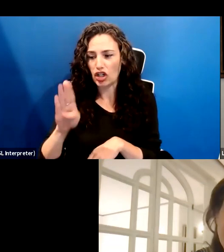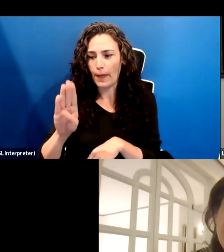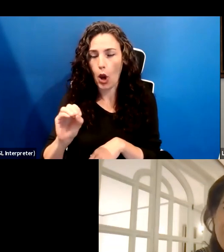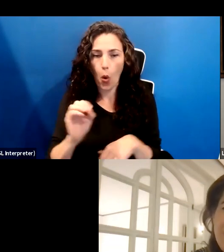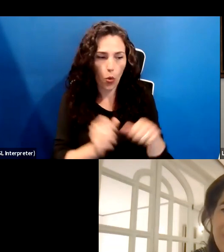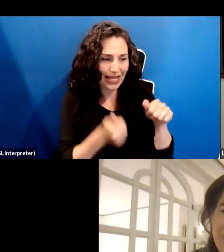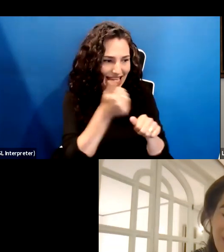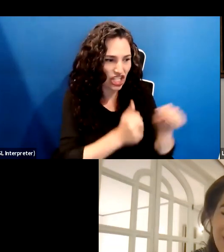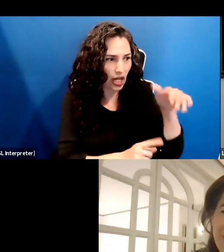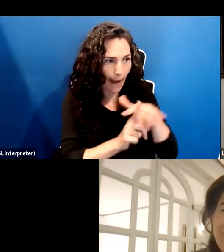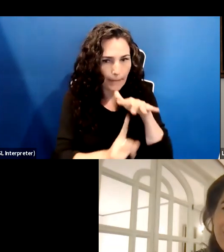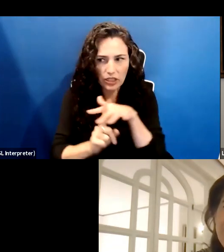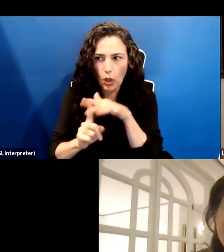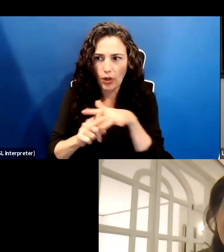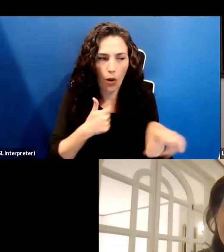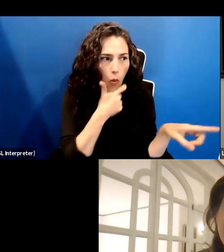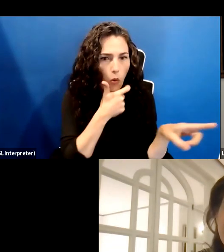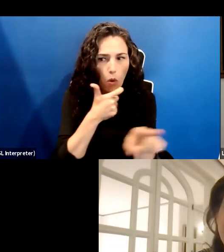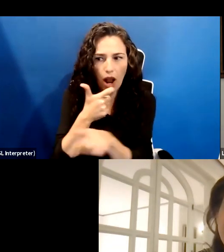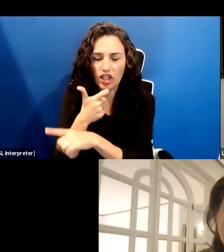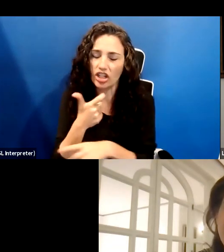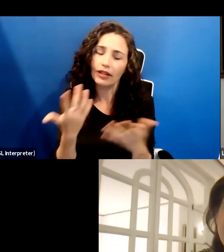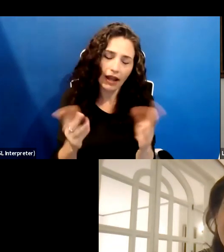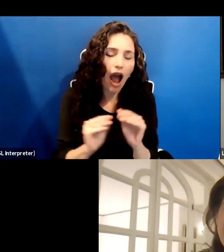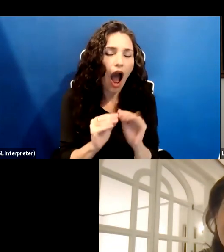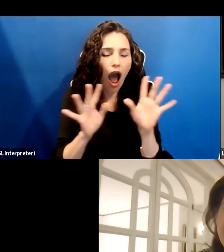really, it's obviously not the first documentary